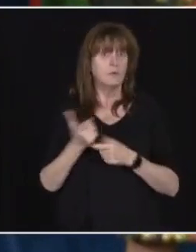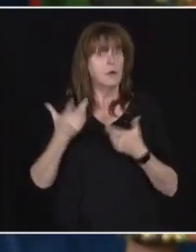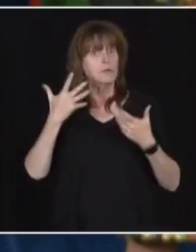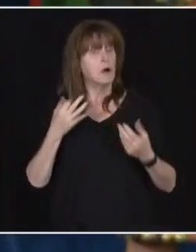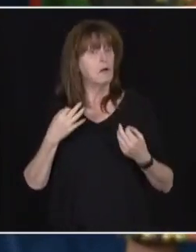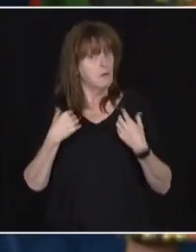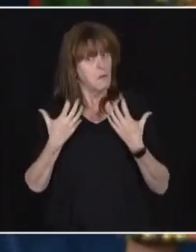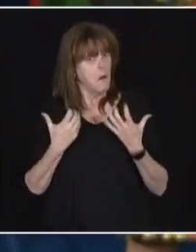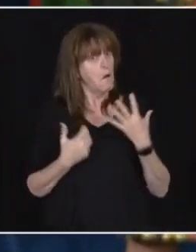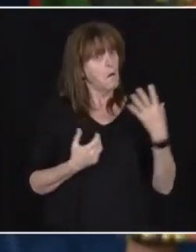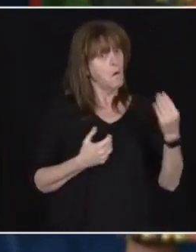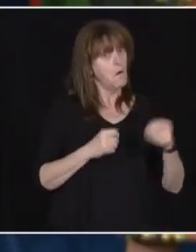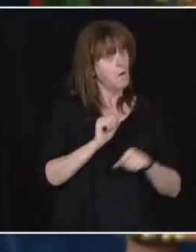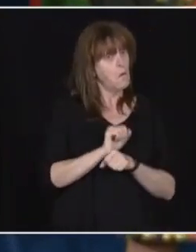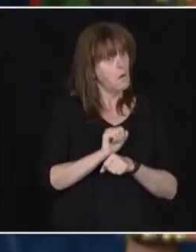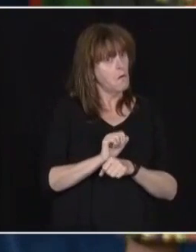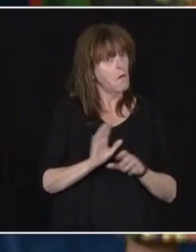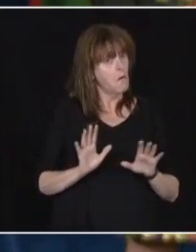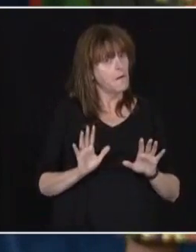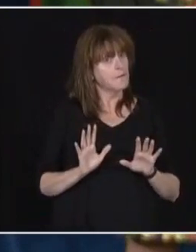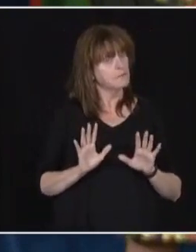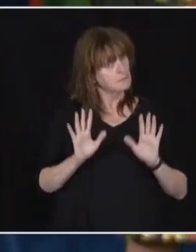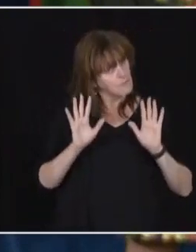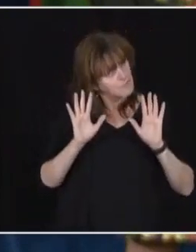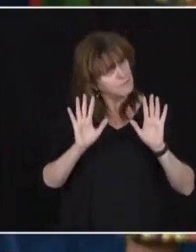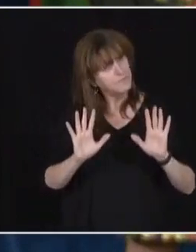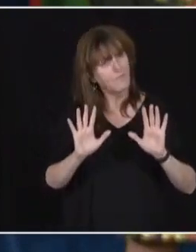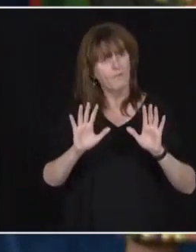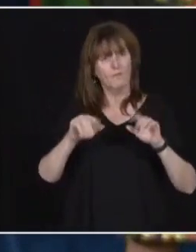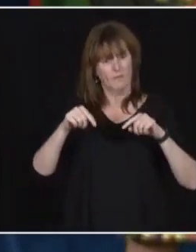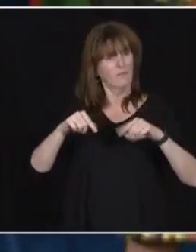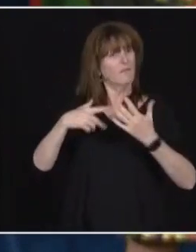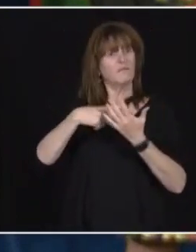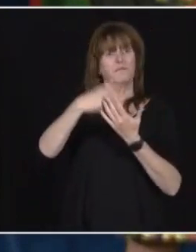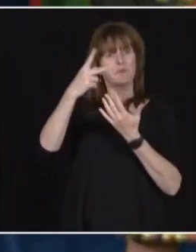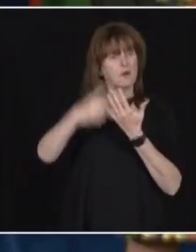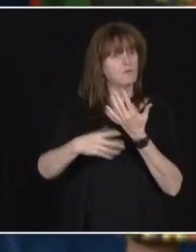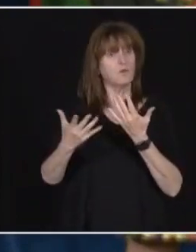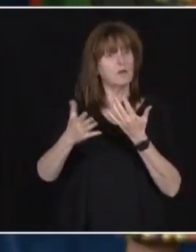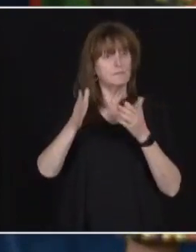will make that they will make. Although, when it comes to teachers who are